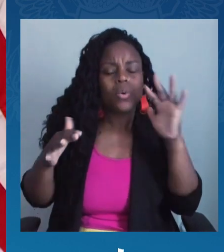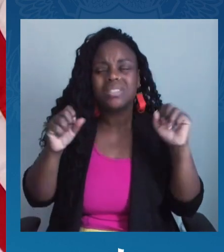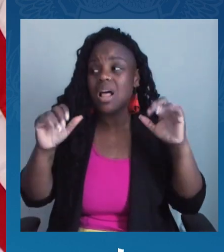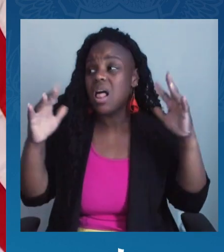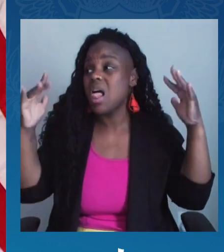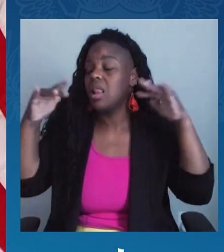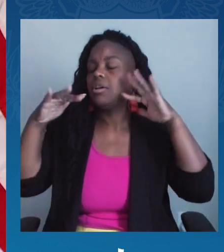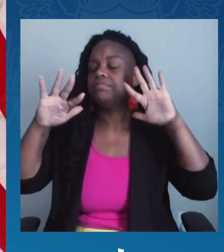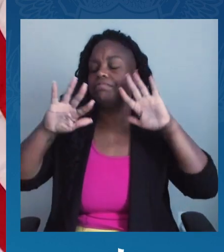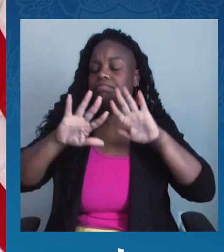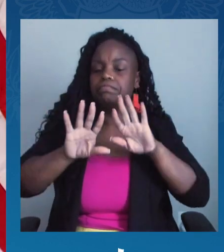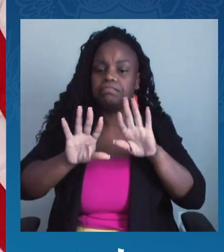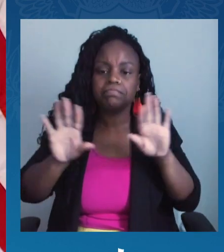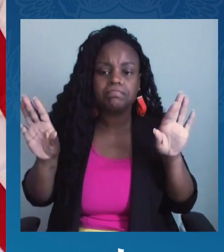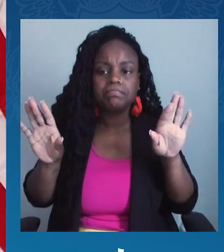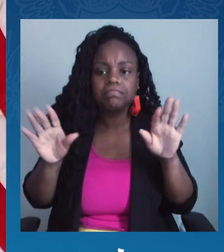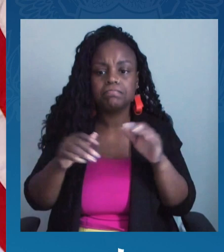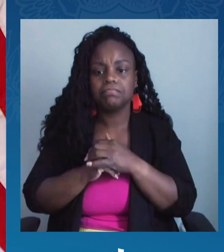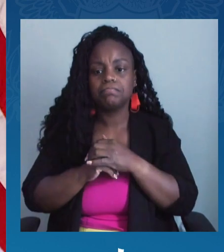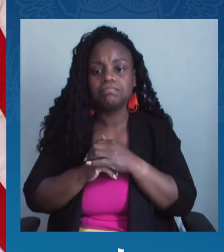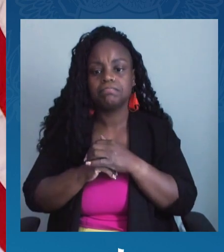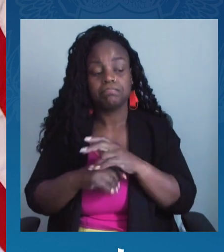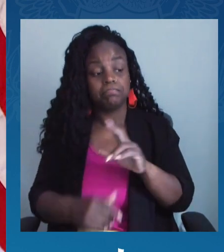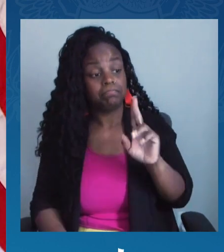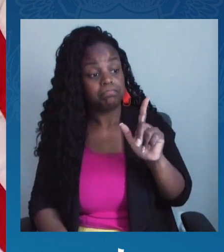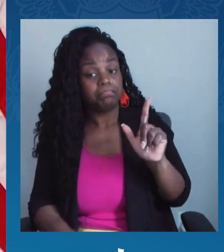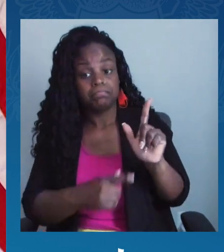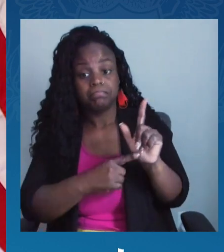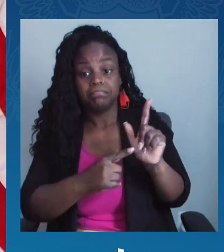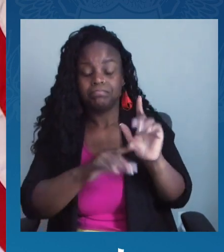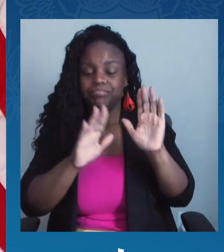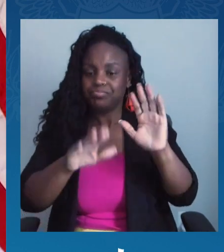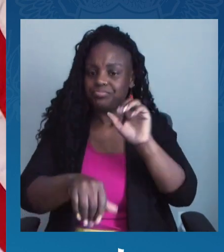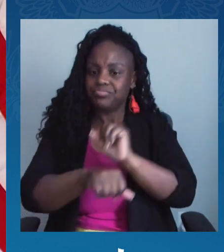Urban League does it so well, always has done this. Let's build coalitions.